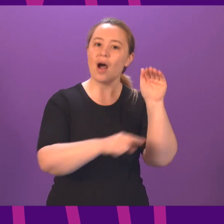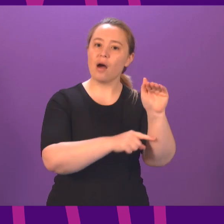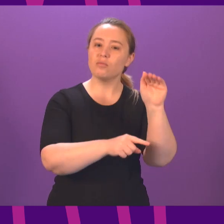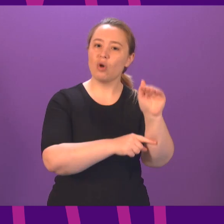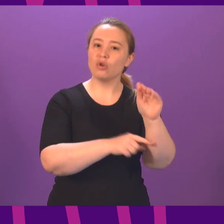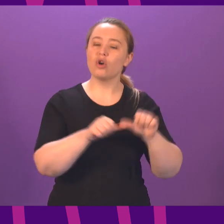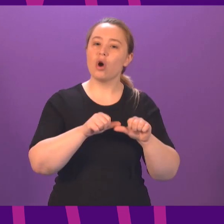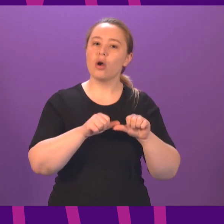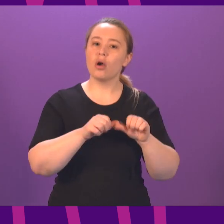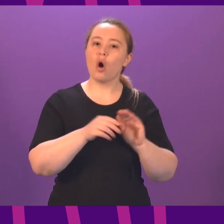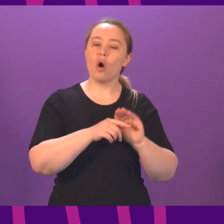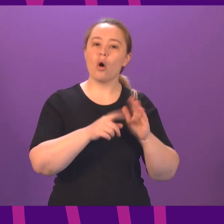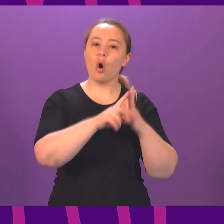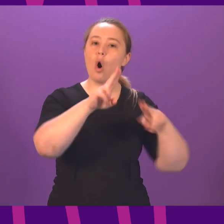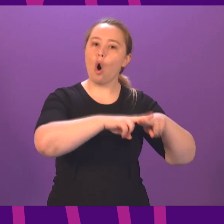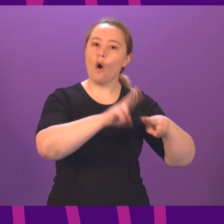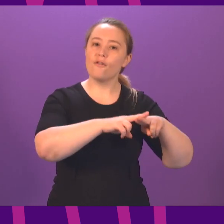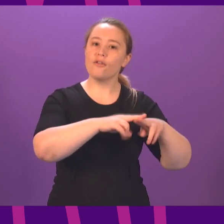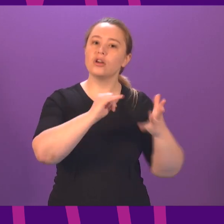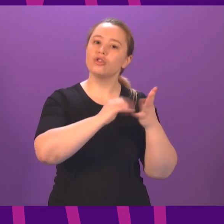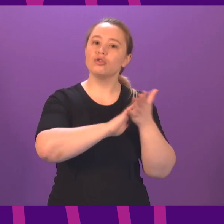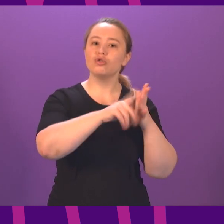the list of exemptions to allow those overseas workers to self-isolate at home?